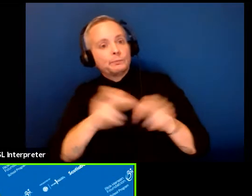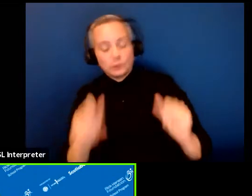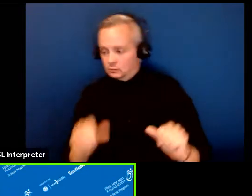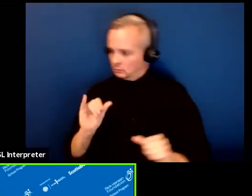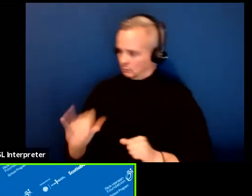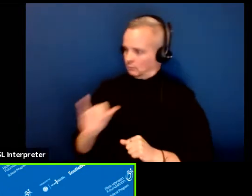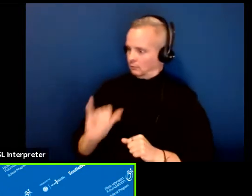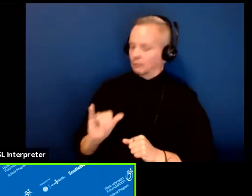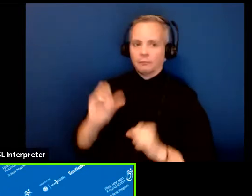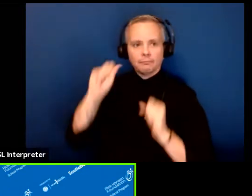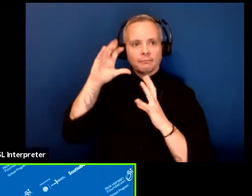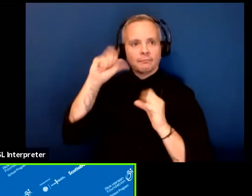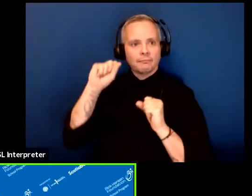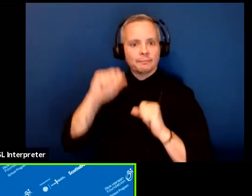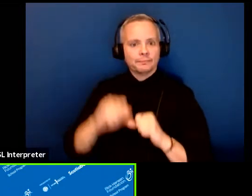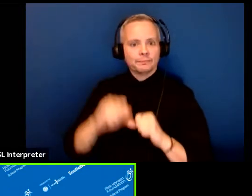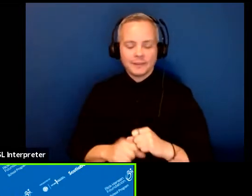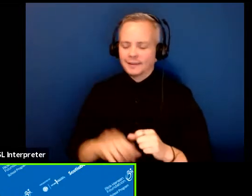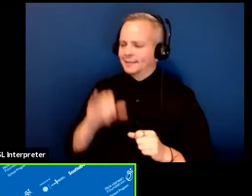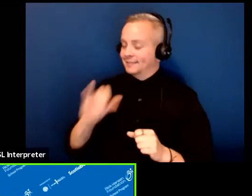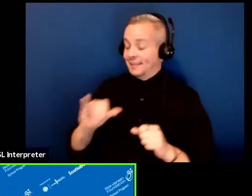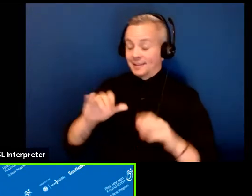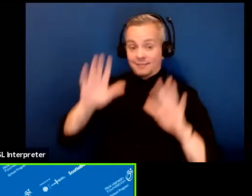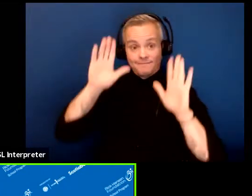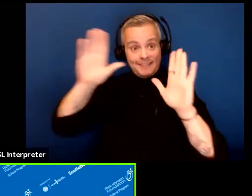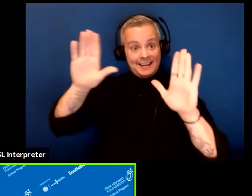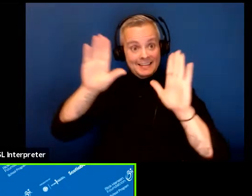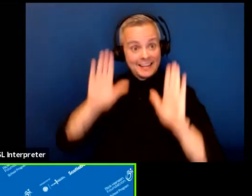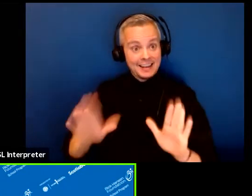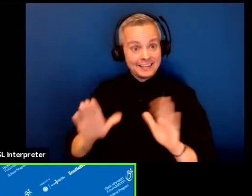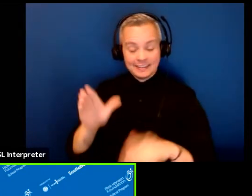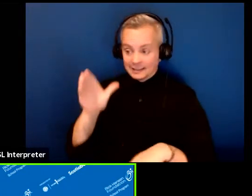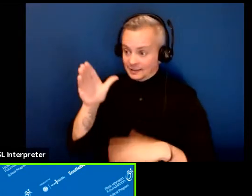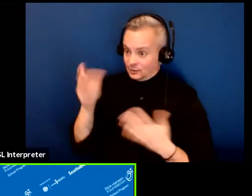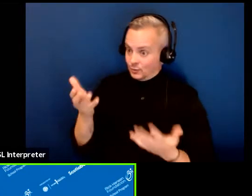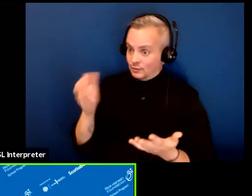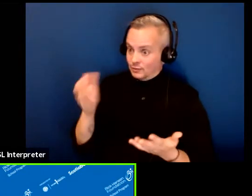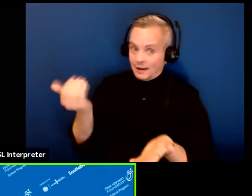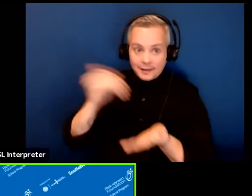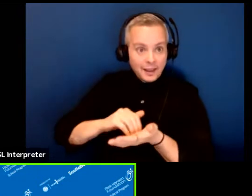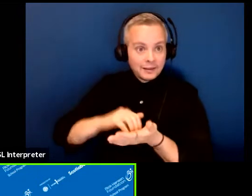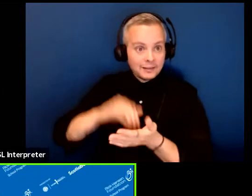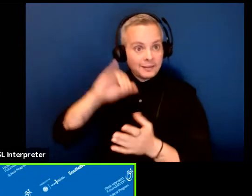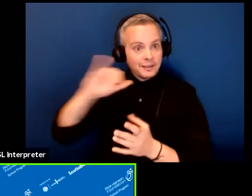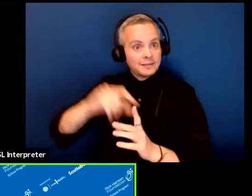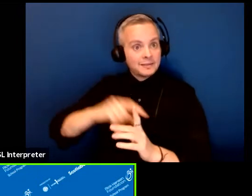IT SOUNDS LIKE YOU AGAIN TURNED THAT INTO SOMETHING THAT'S A GAIN AND A WIN FOR YOUR SON.